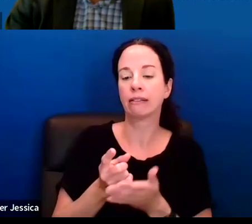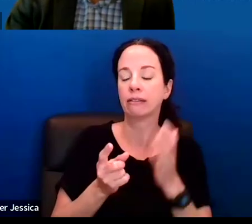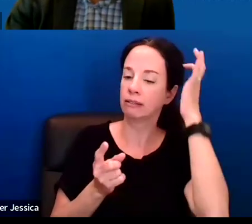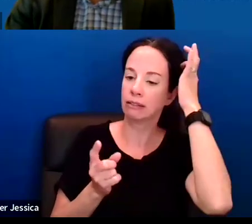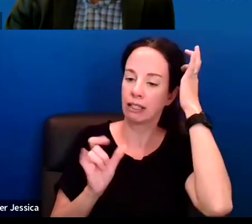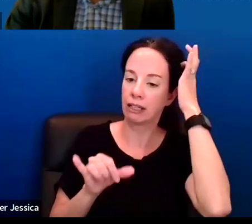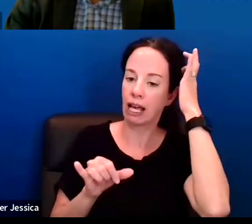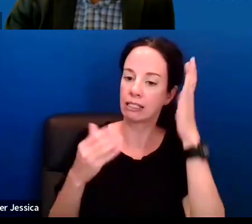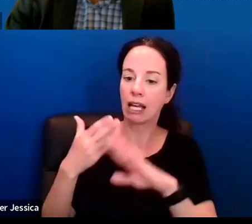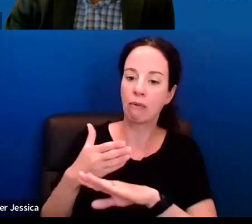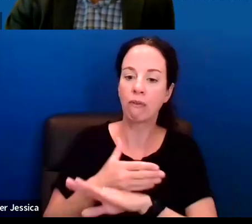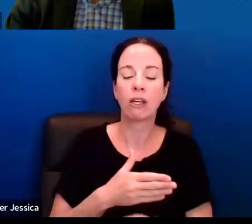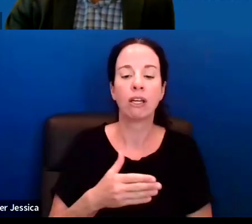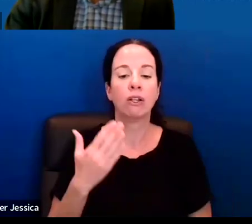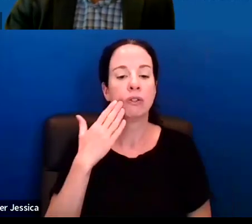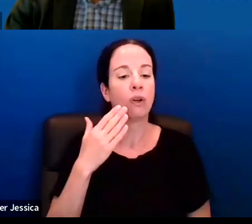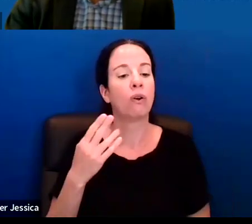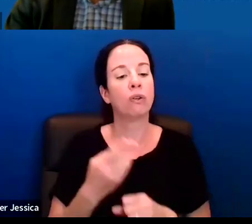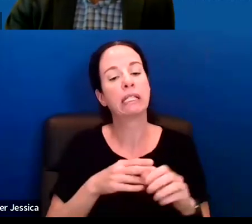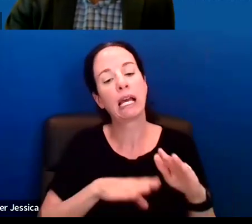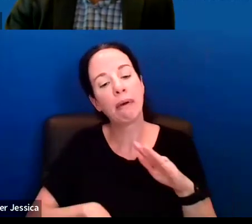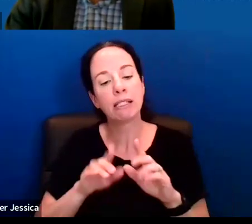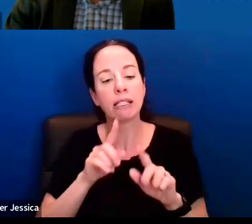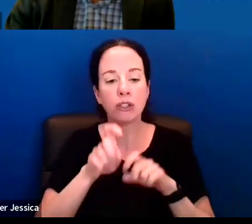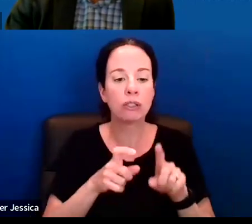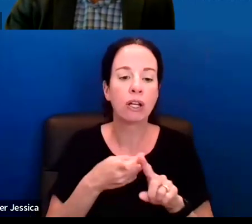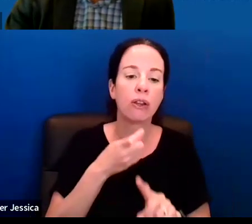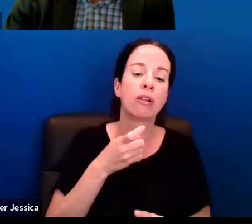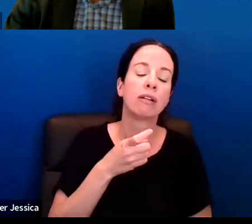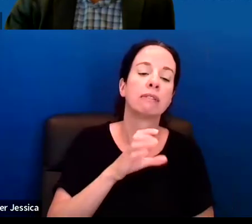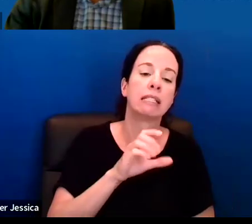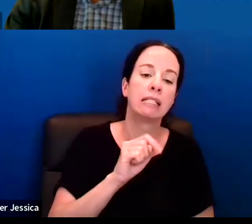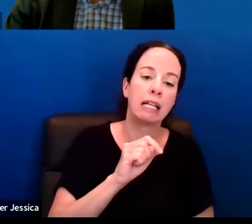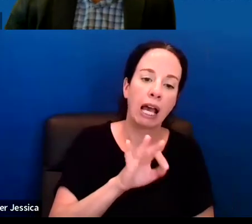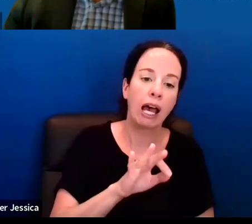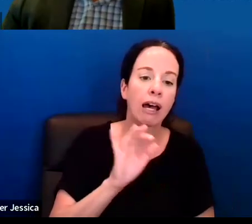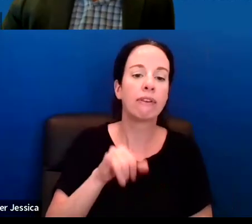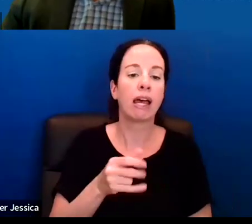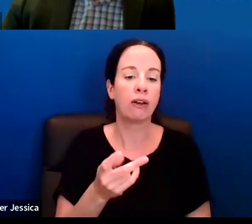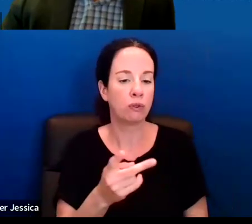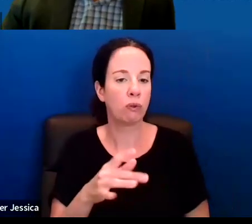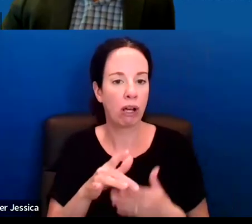from the baseline surveys that CETF and Patrick and Cynthia are leading, right? And be able to